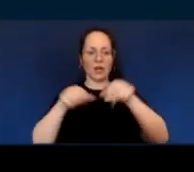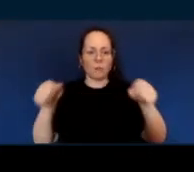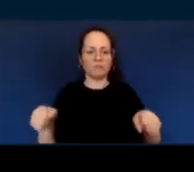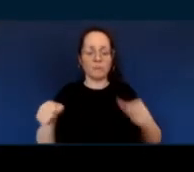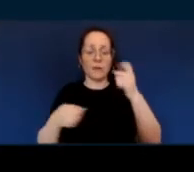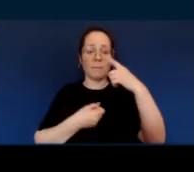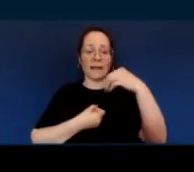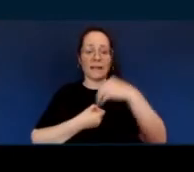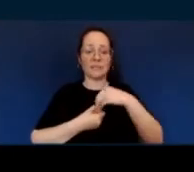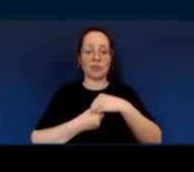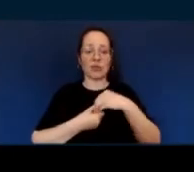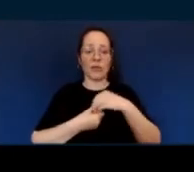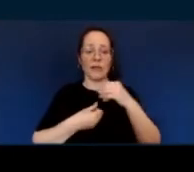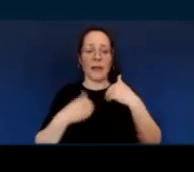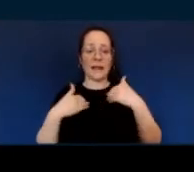REDUCED FOR ONLY GENITAL